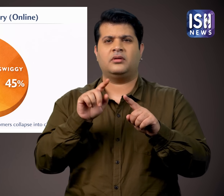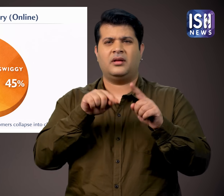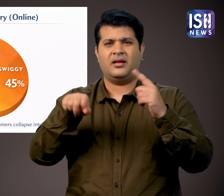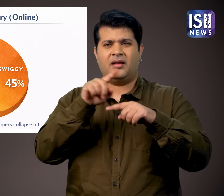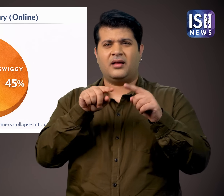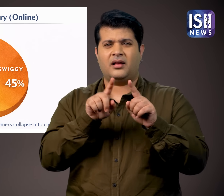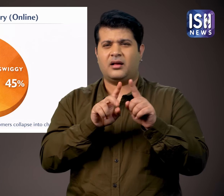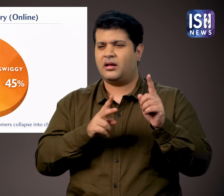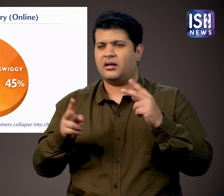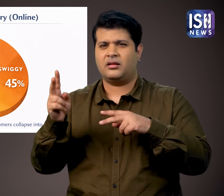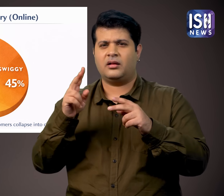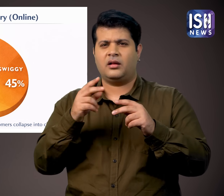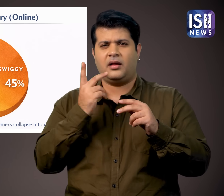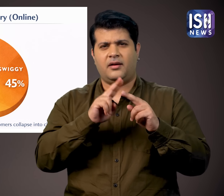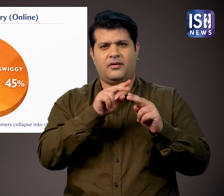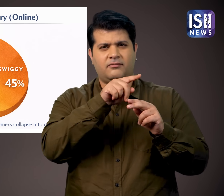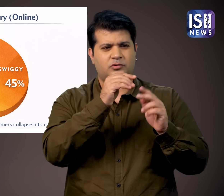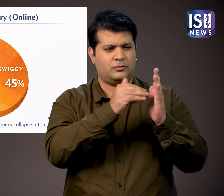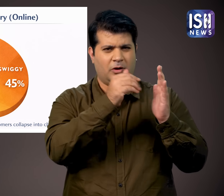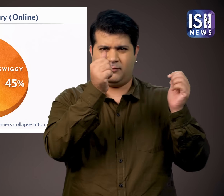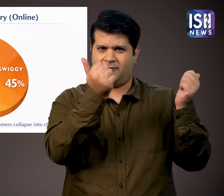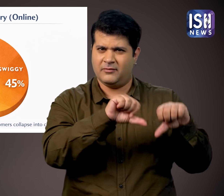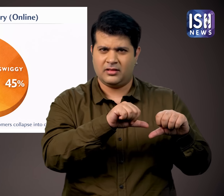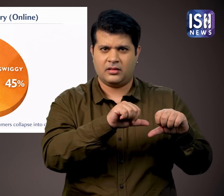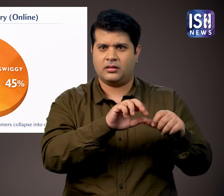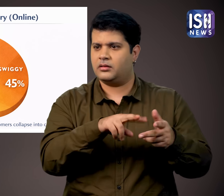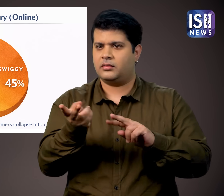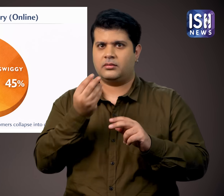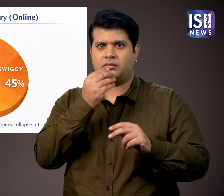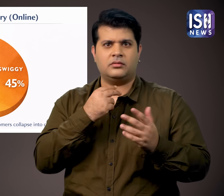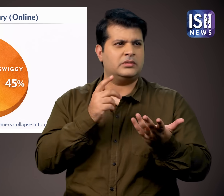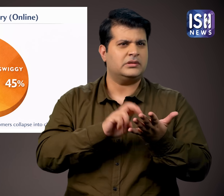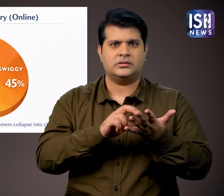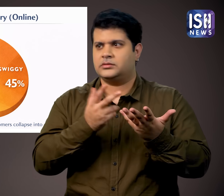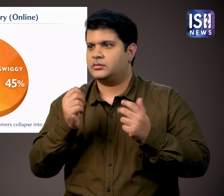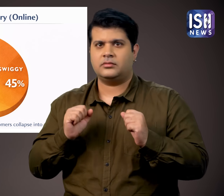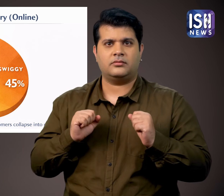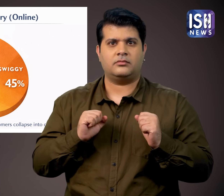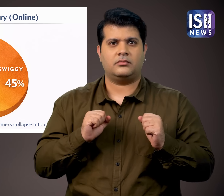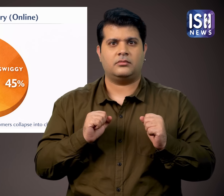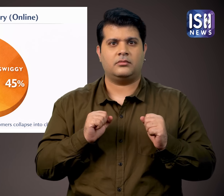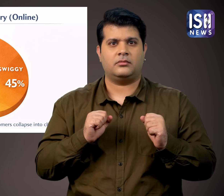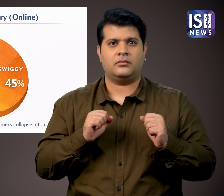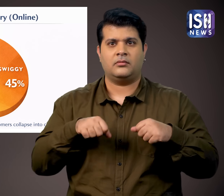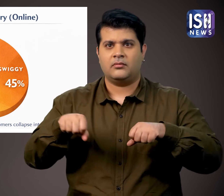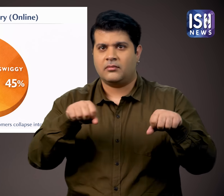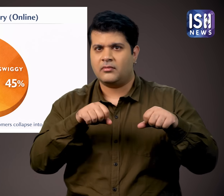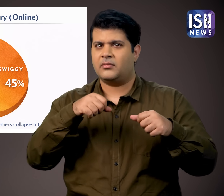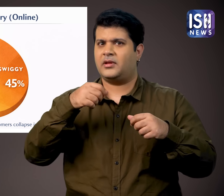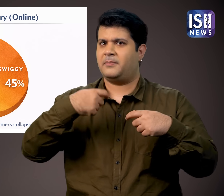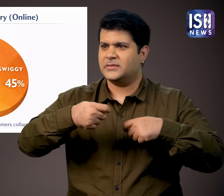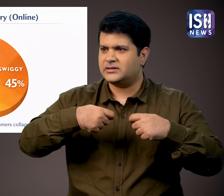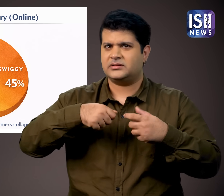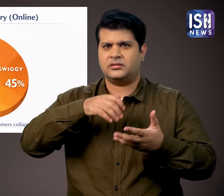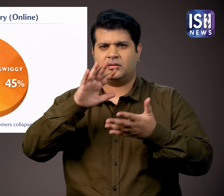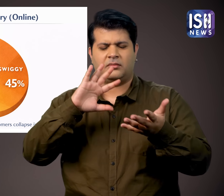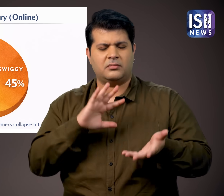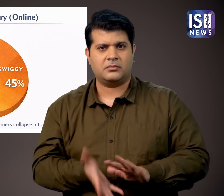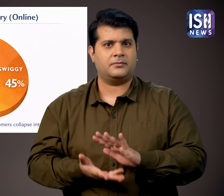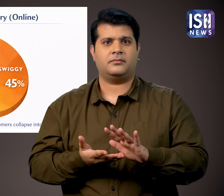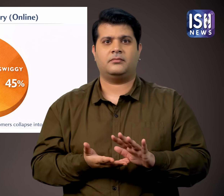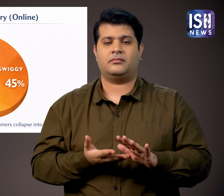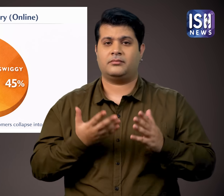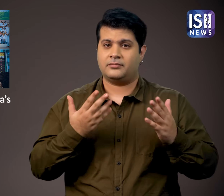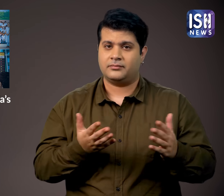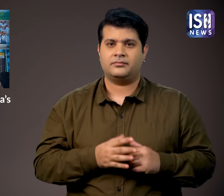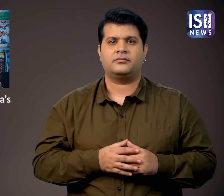If Zomato fails, the online food delivery industry could collapse and the public may suffer.